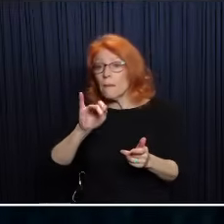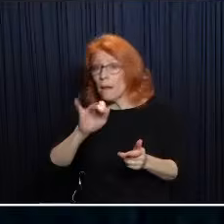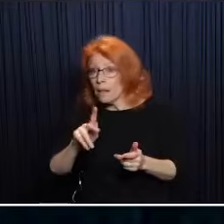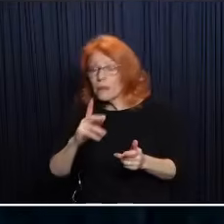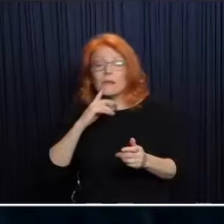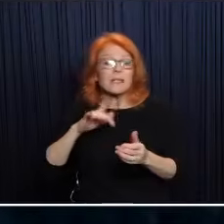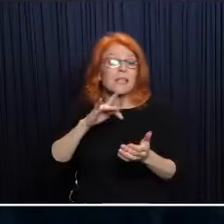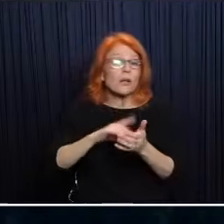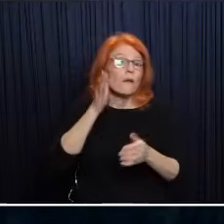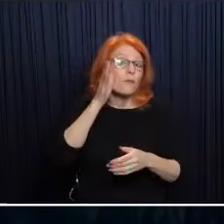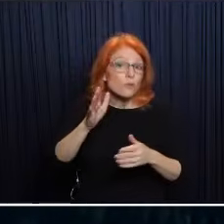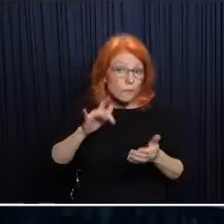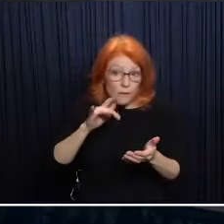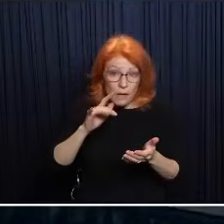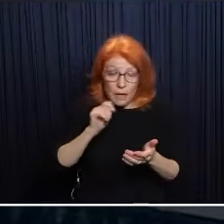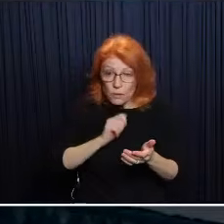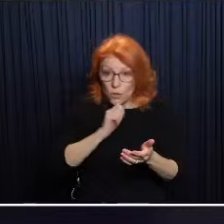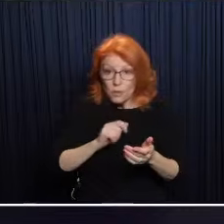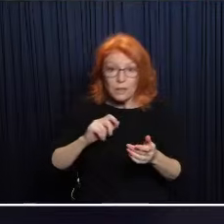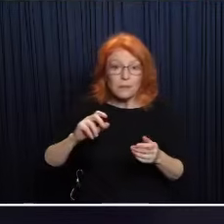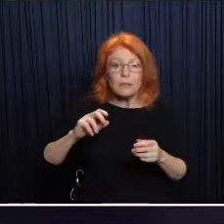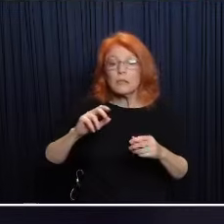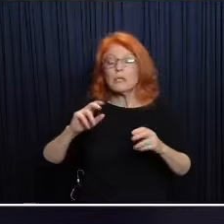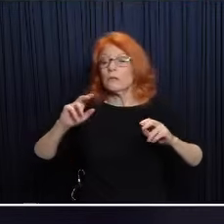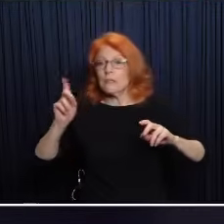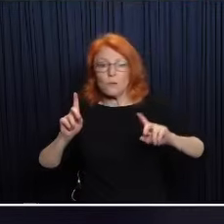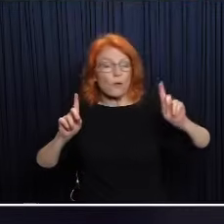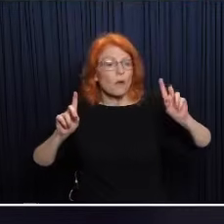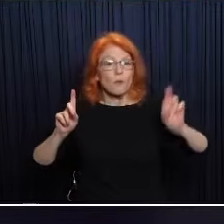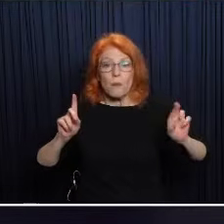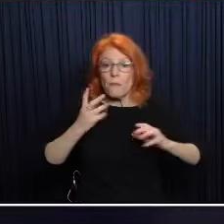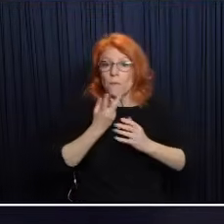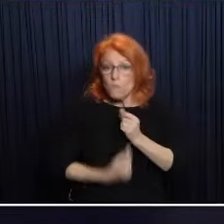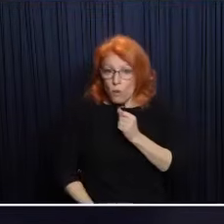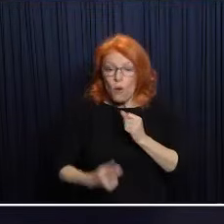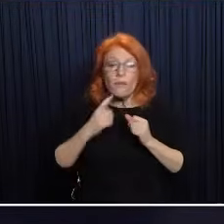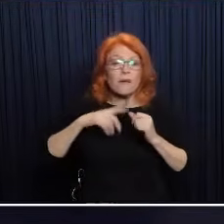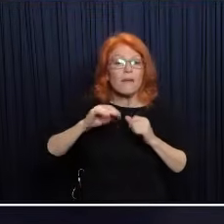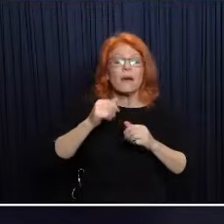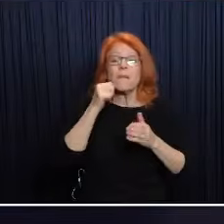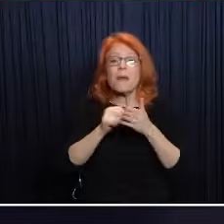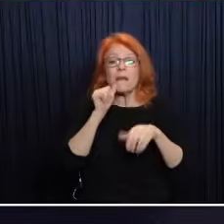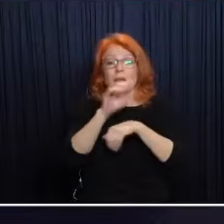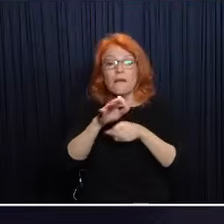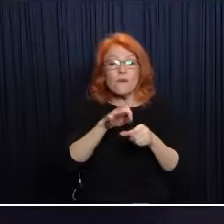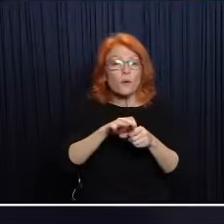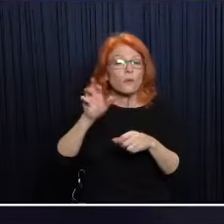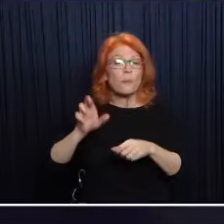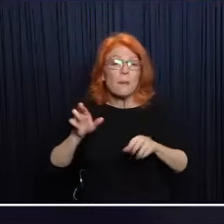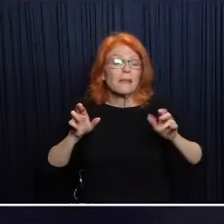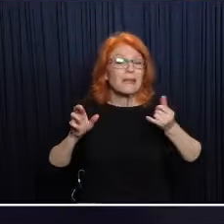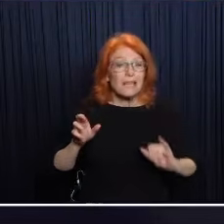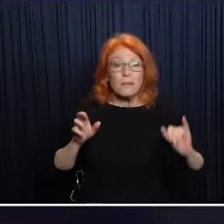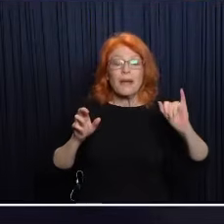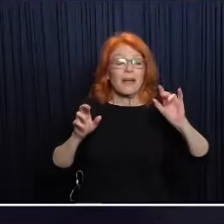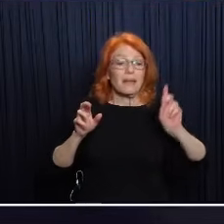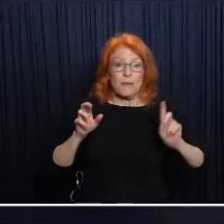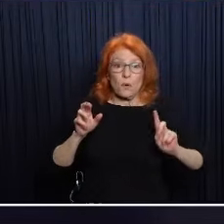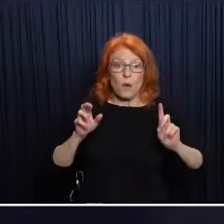IT NEEDS TO END. MR. CHAPLIK, QUICK FOLLOW-UP.